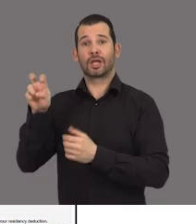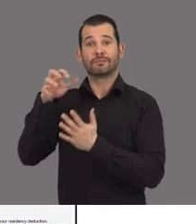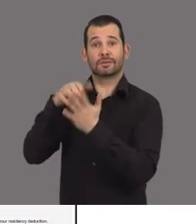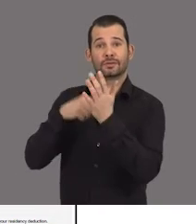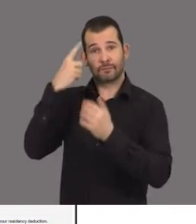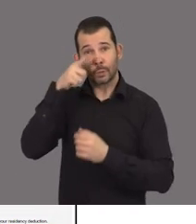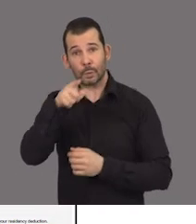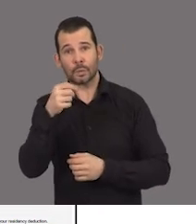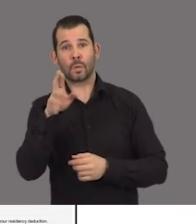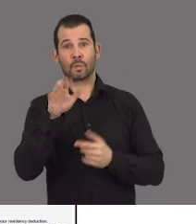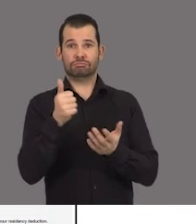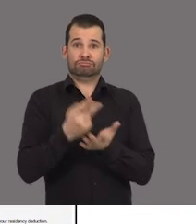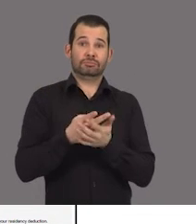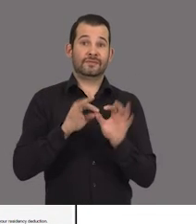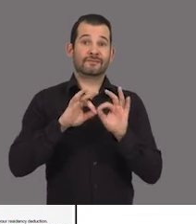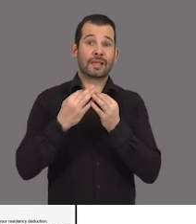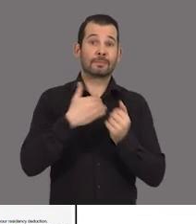member’s personal or medical travel: